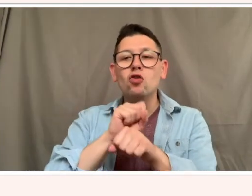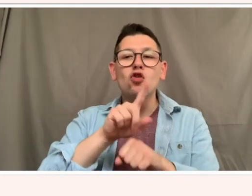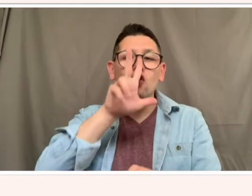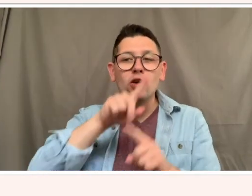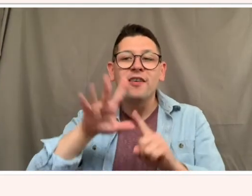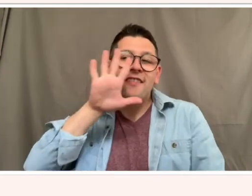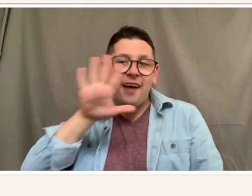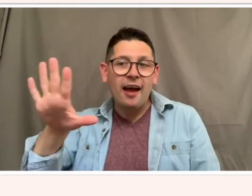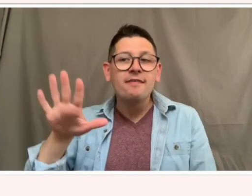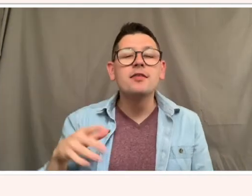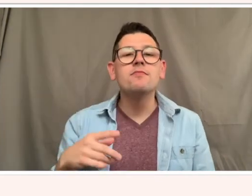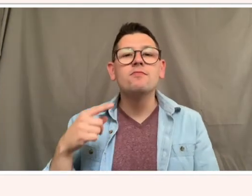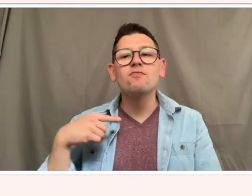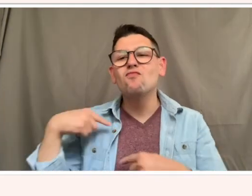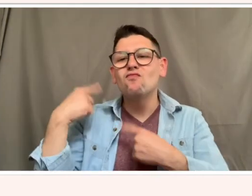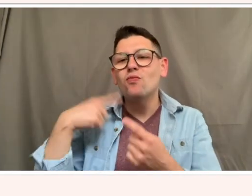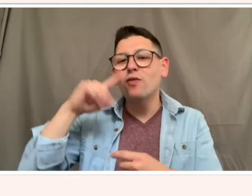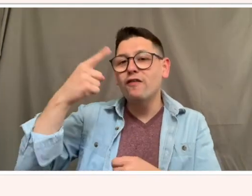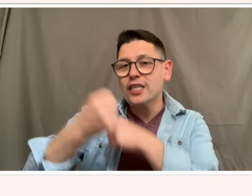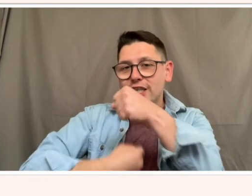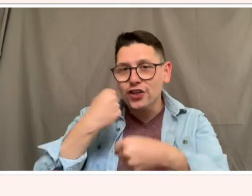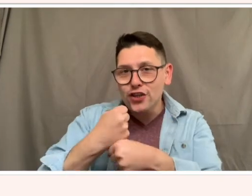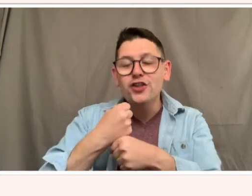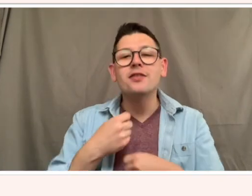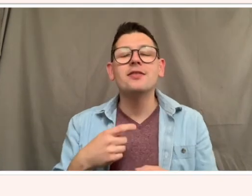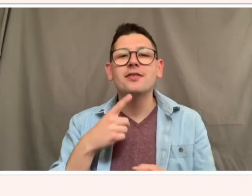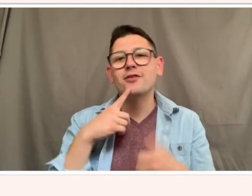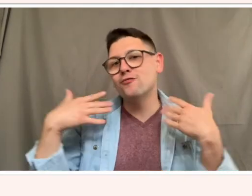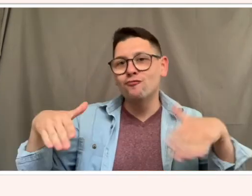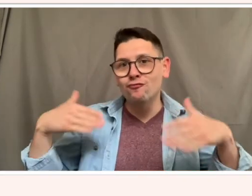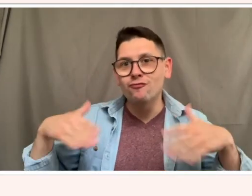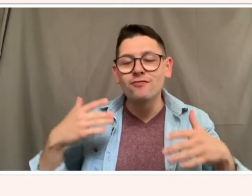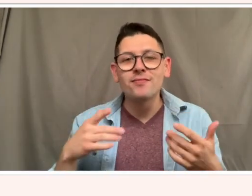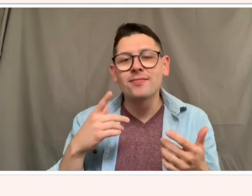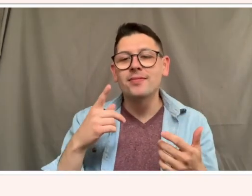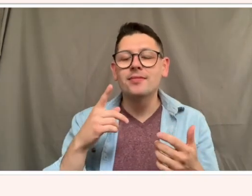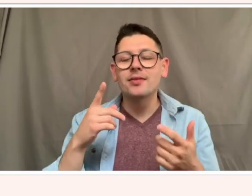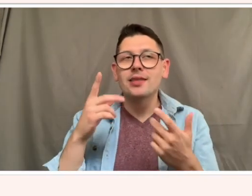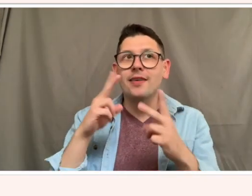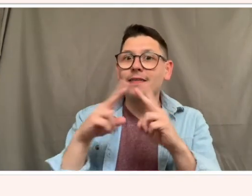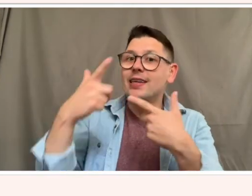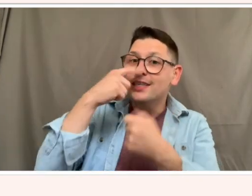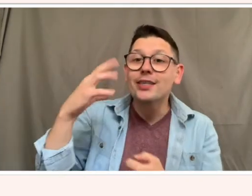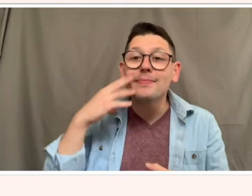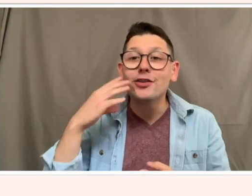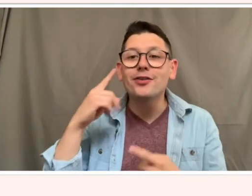to 3, and 4-5, and I work in the older group. This has been my first year.